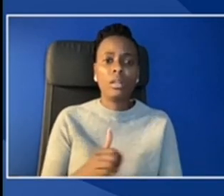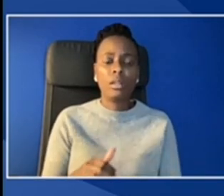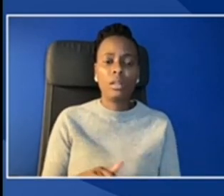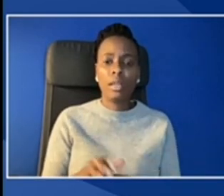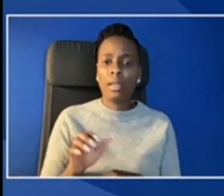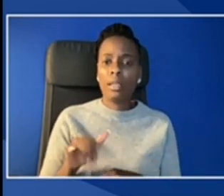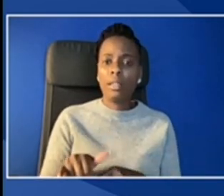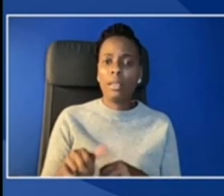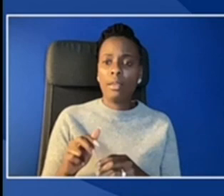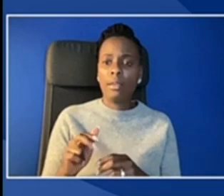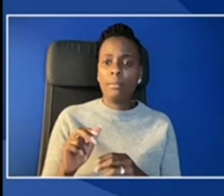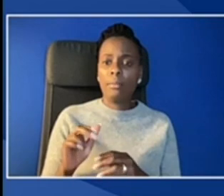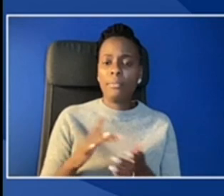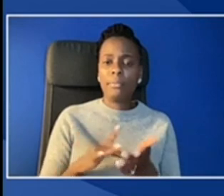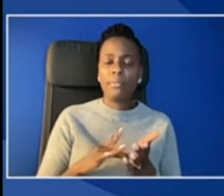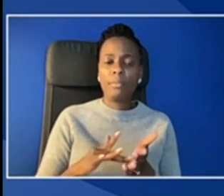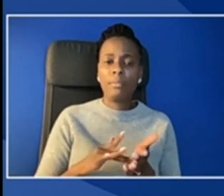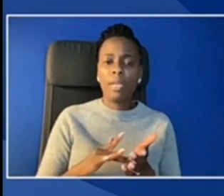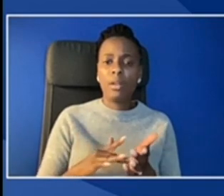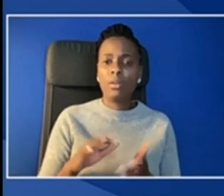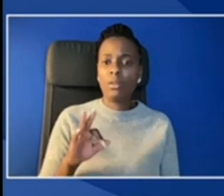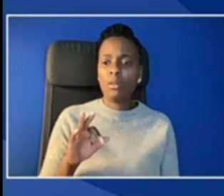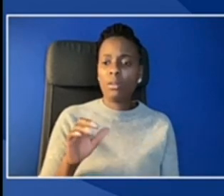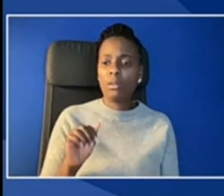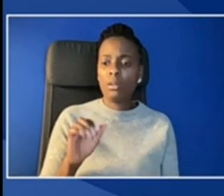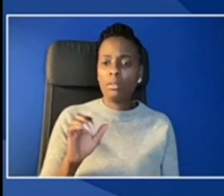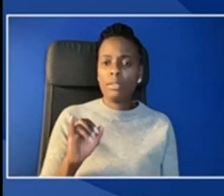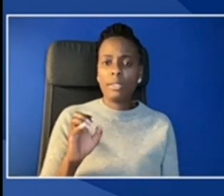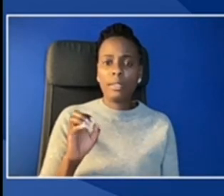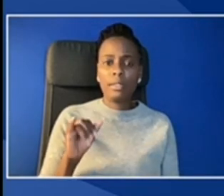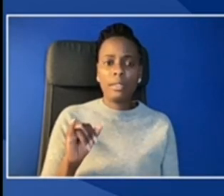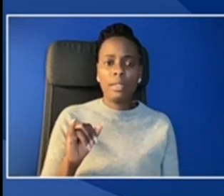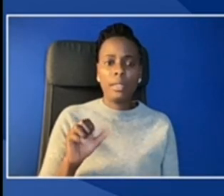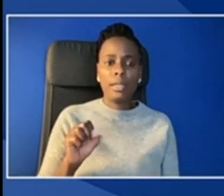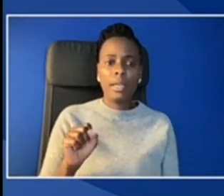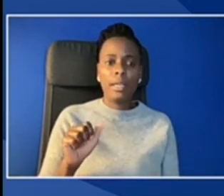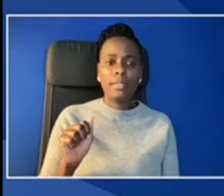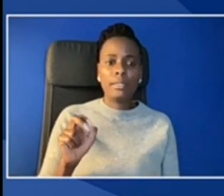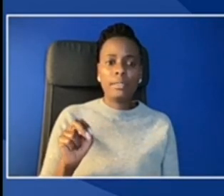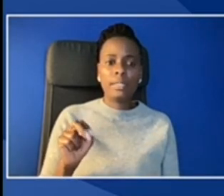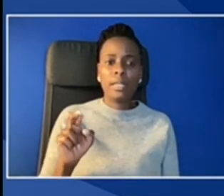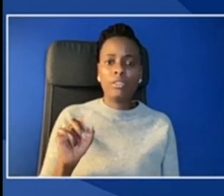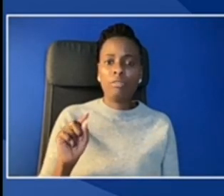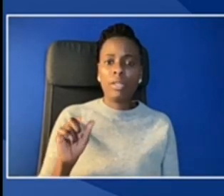medical facility at Santa Rita Jail. And they said that I was a flight risk.